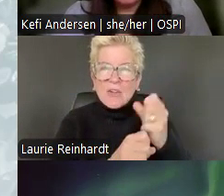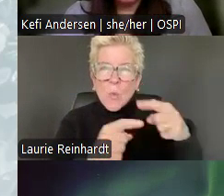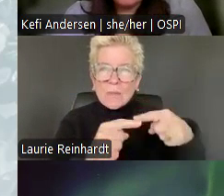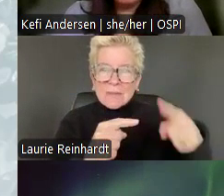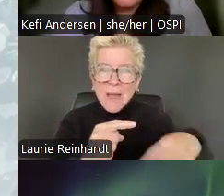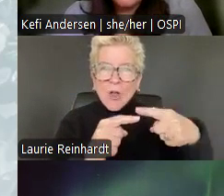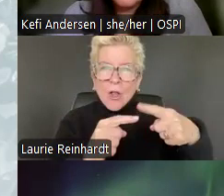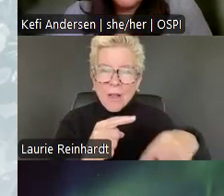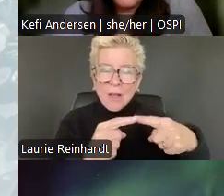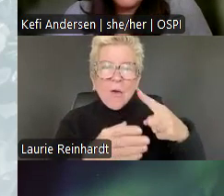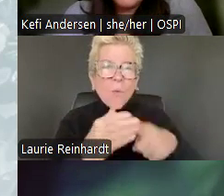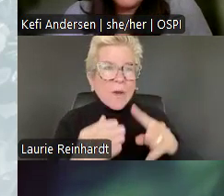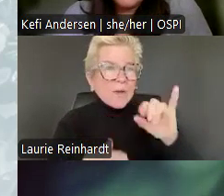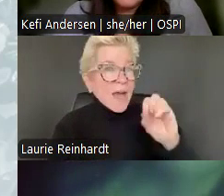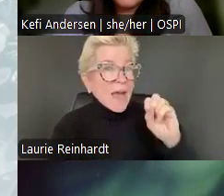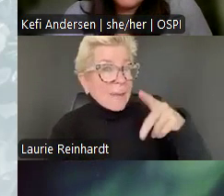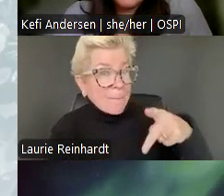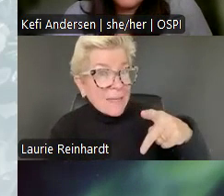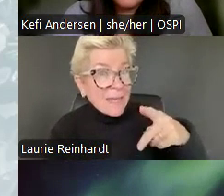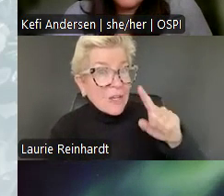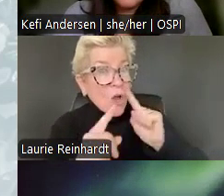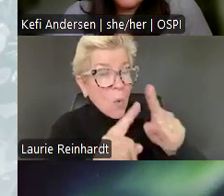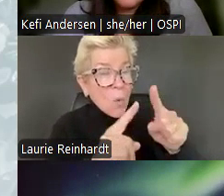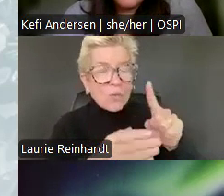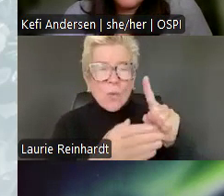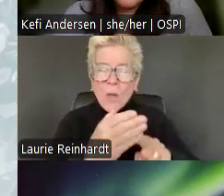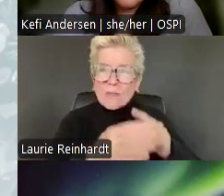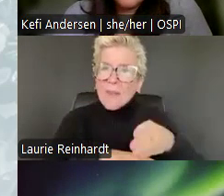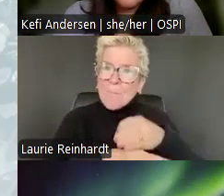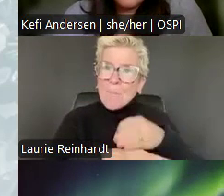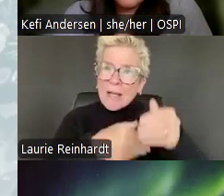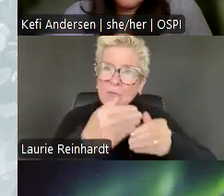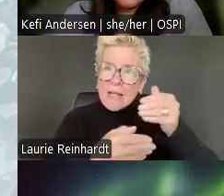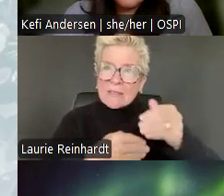your IEP goals like what's your progress of meeting them what's your graduation plan and